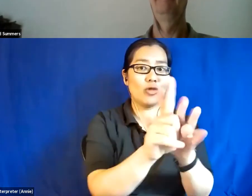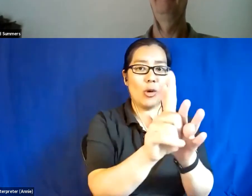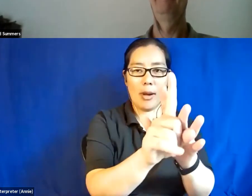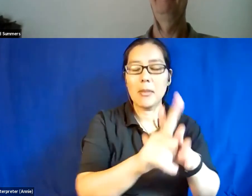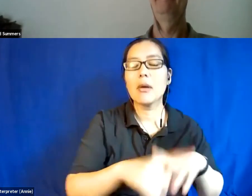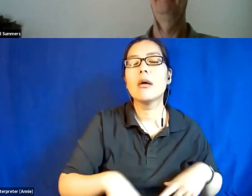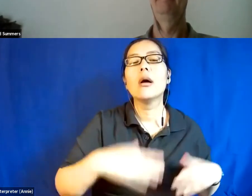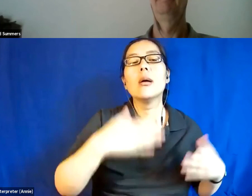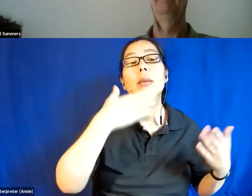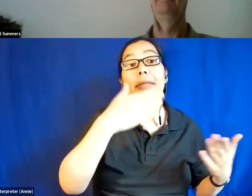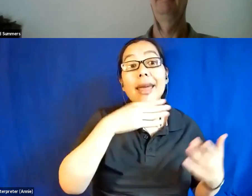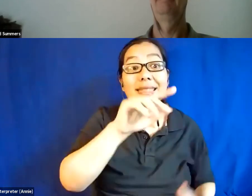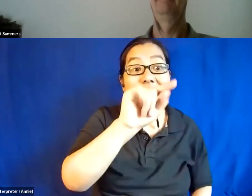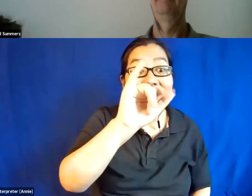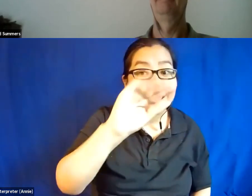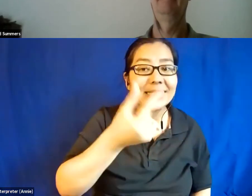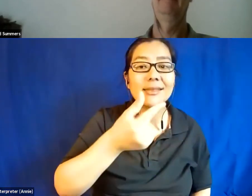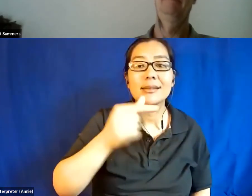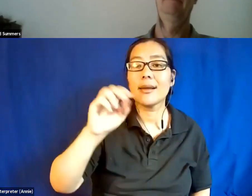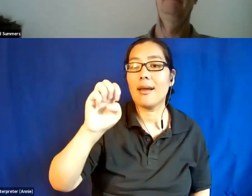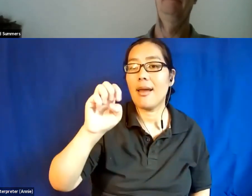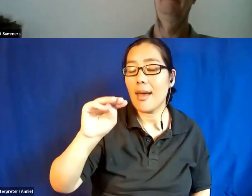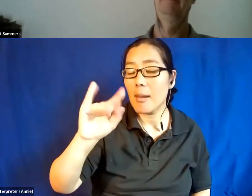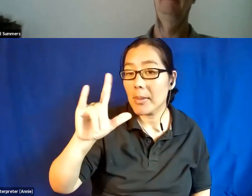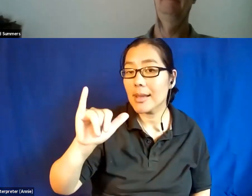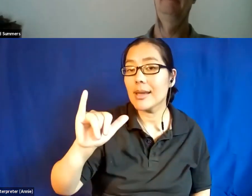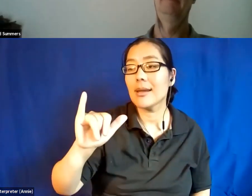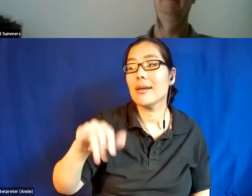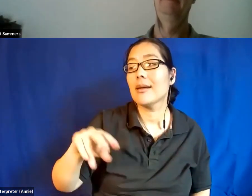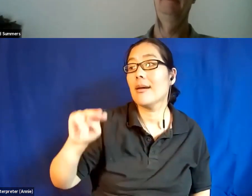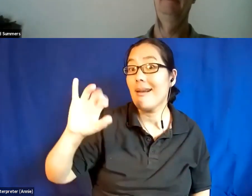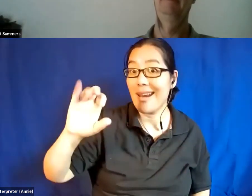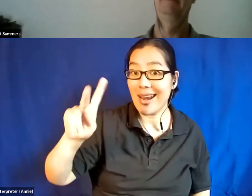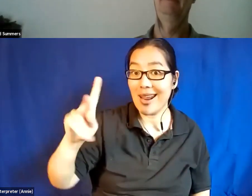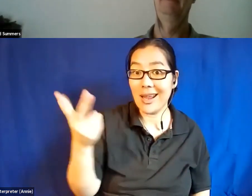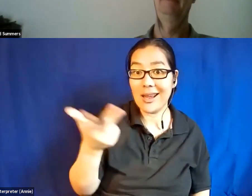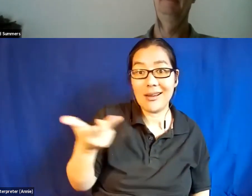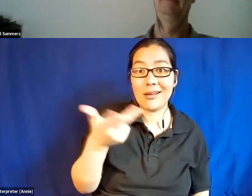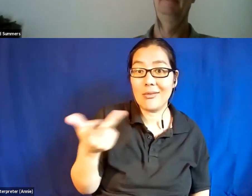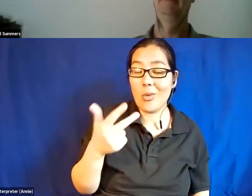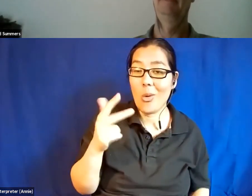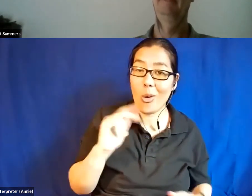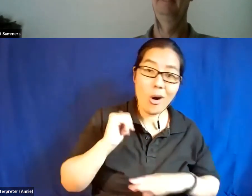Ting and Emily and Nick for organizing the whole, this whole thing and really